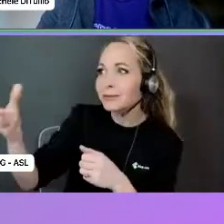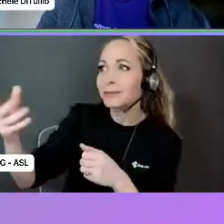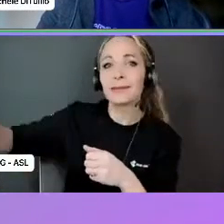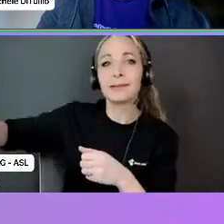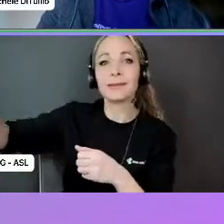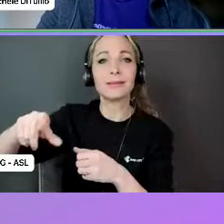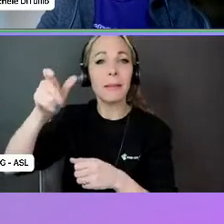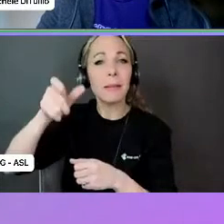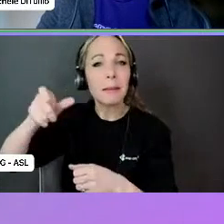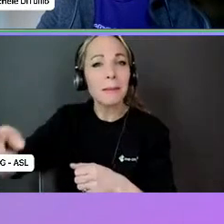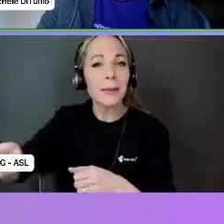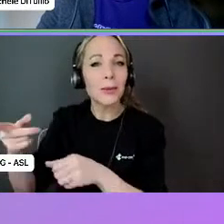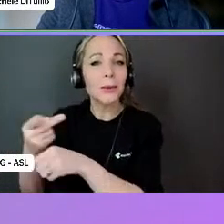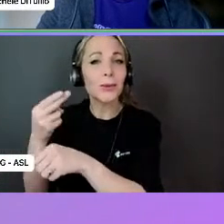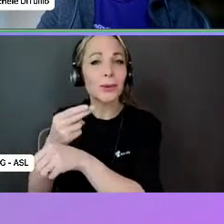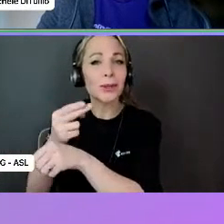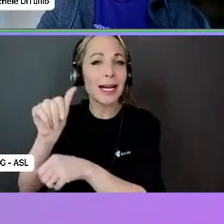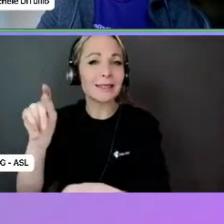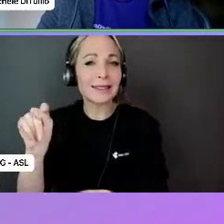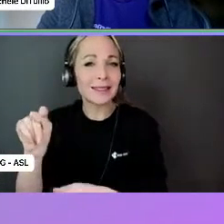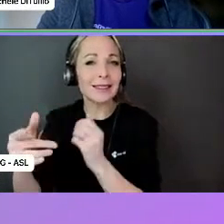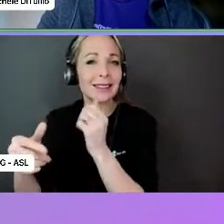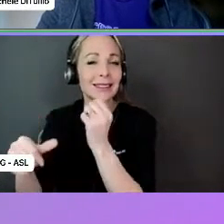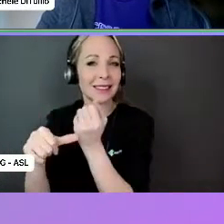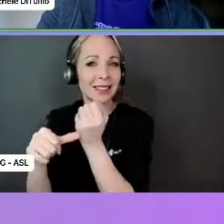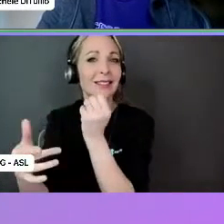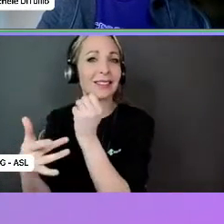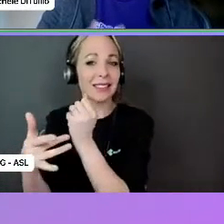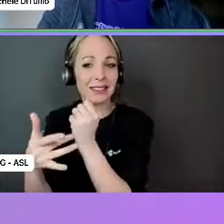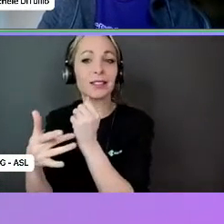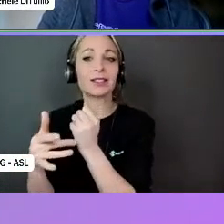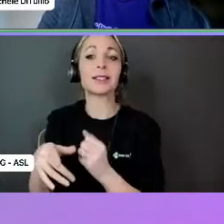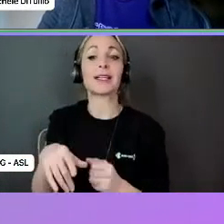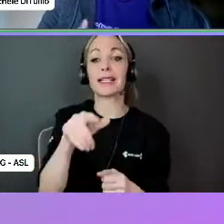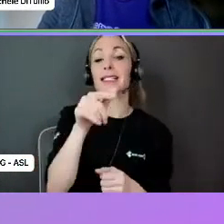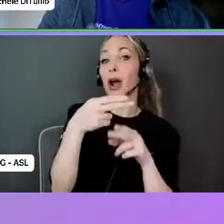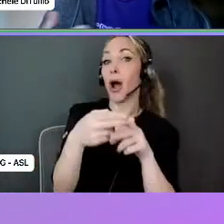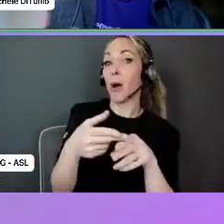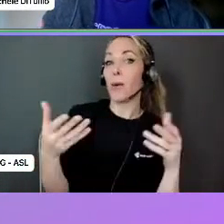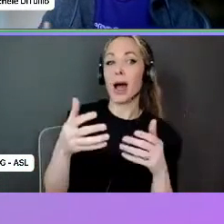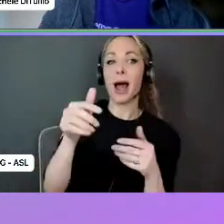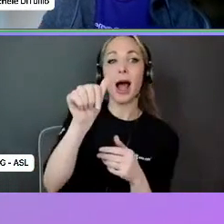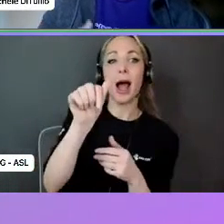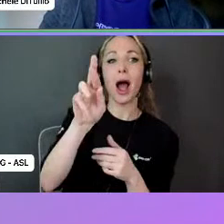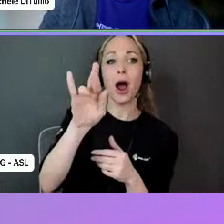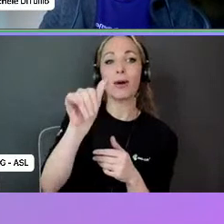we do that. We use another aria attribute called aria